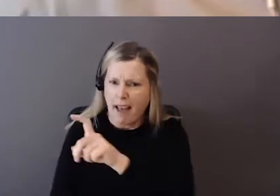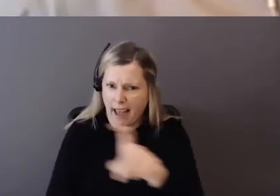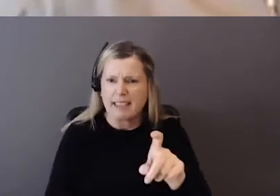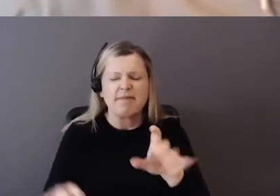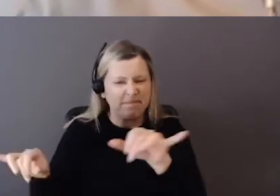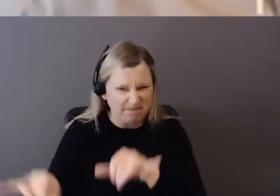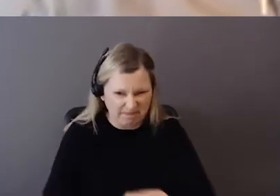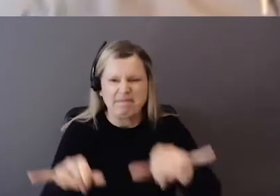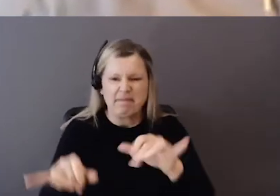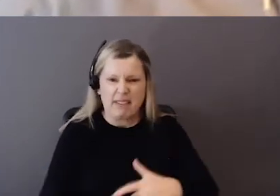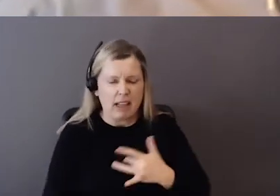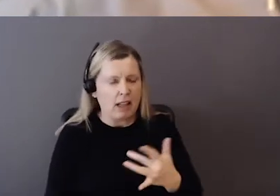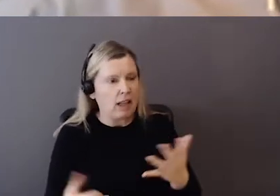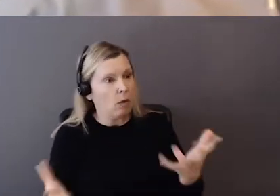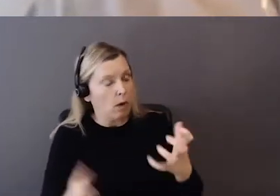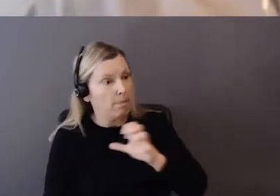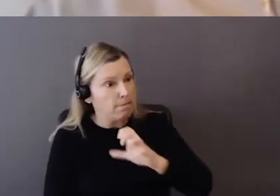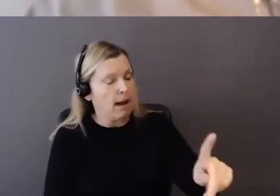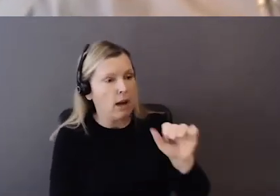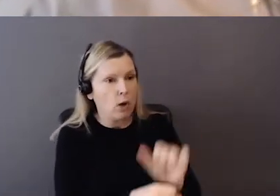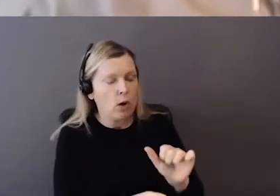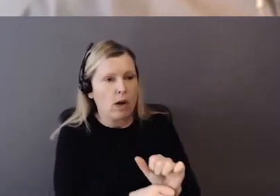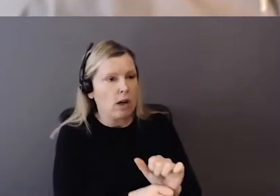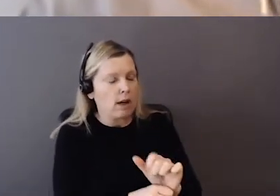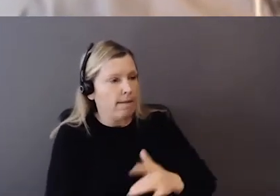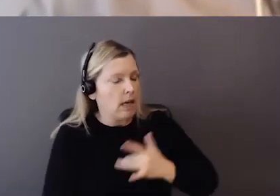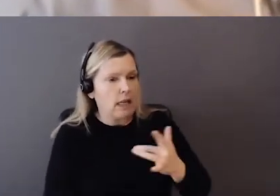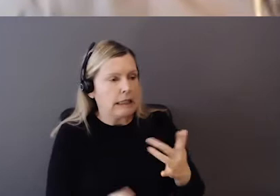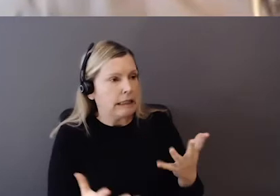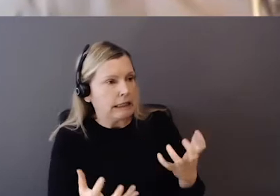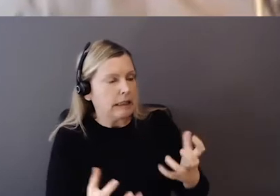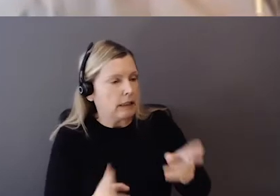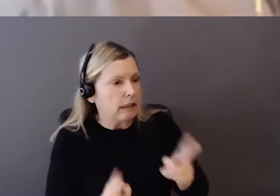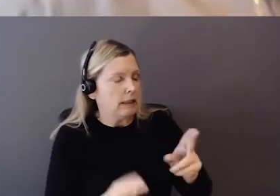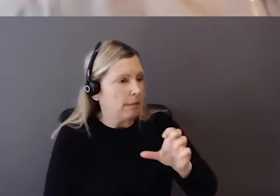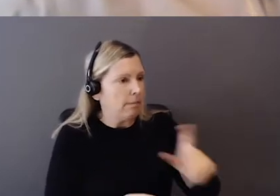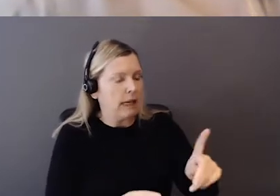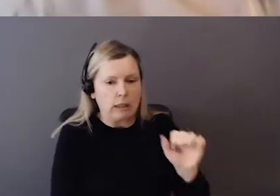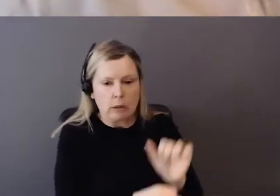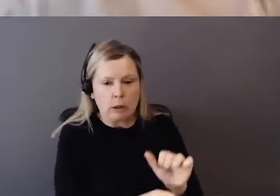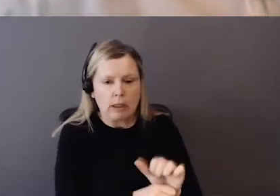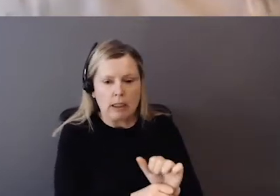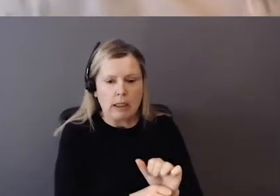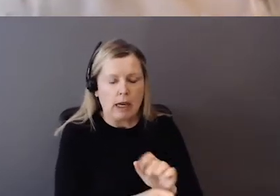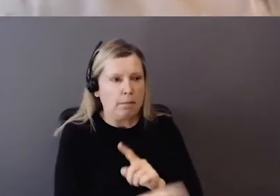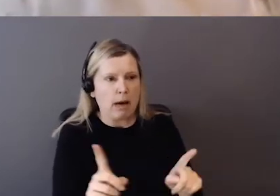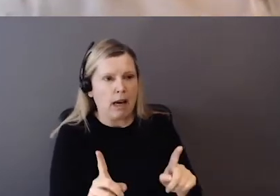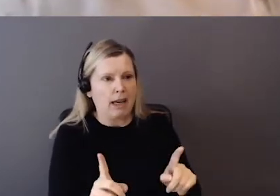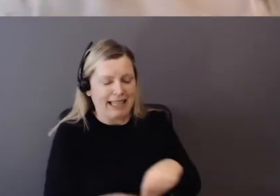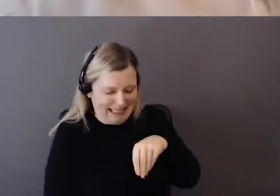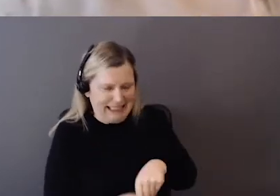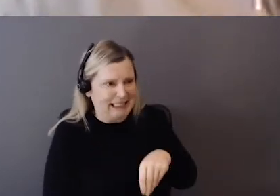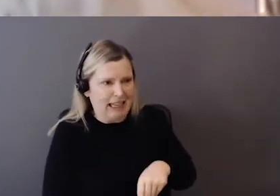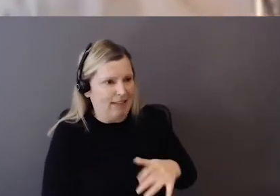want to work and sometimes are so eager that we're not quite ready and away we go.